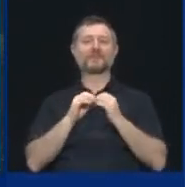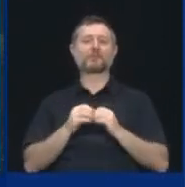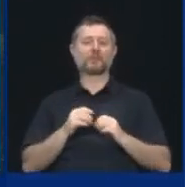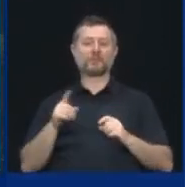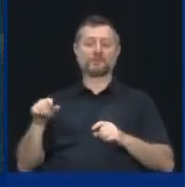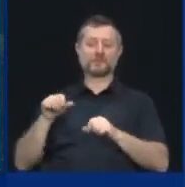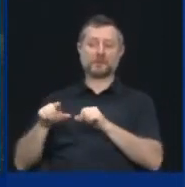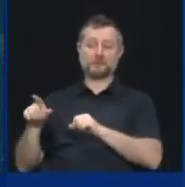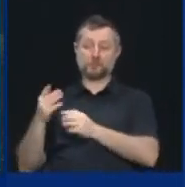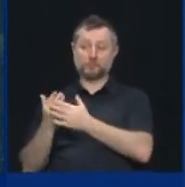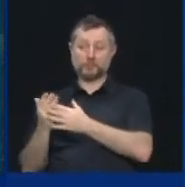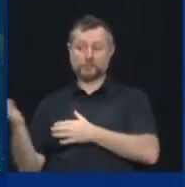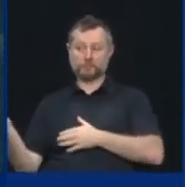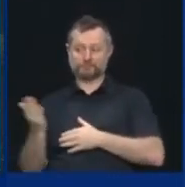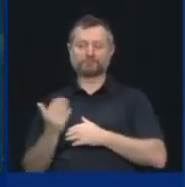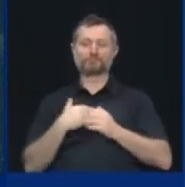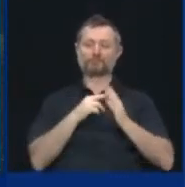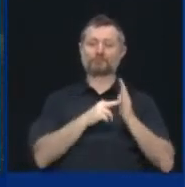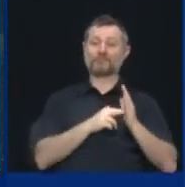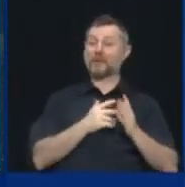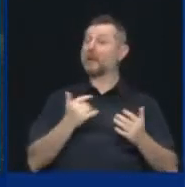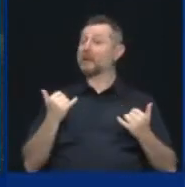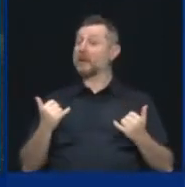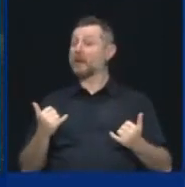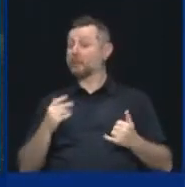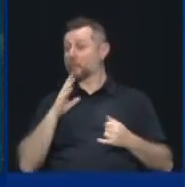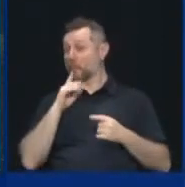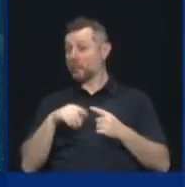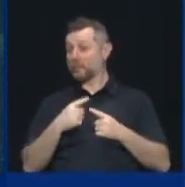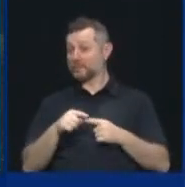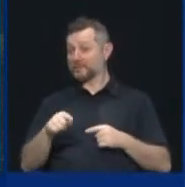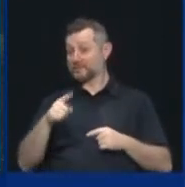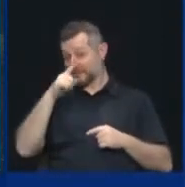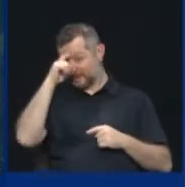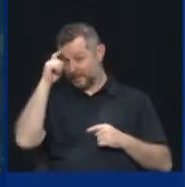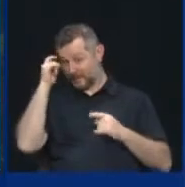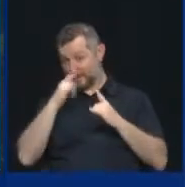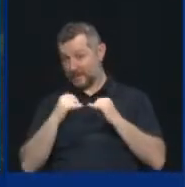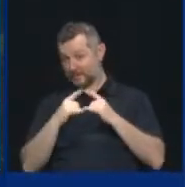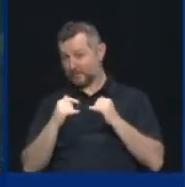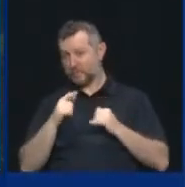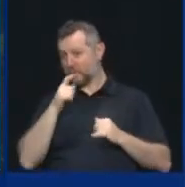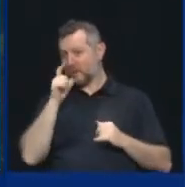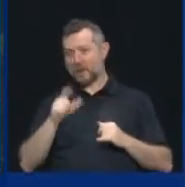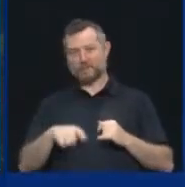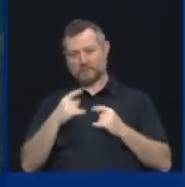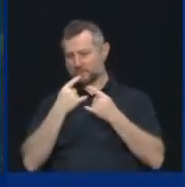WE HAVE A DISCONNECT RIGHT NOW BETWEEN A SCHOOL GUIDANCE AND THE CAMP GUIDANCE.